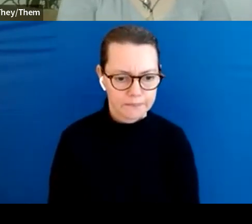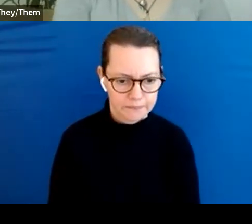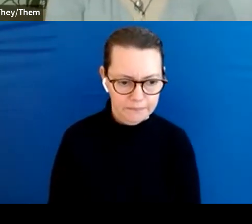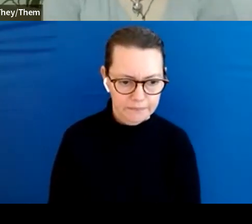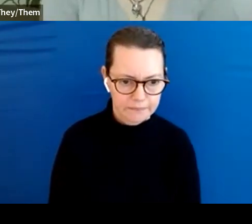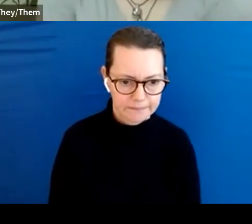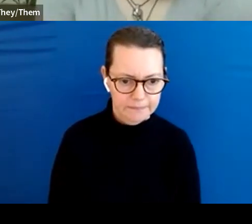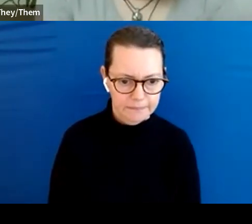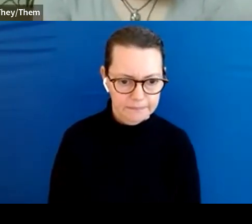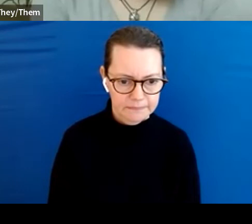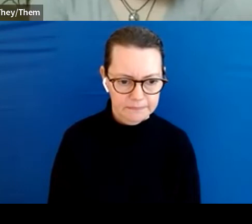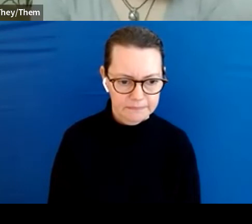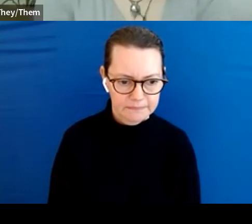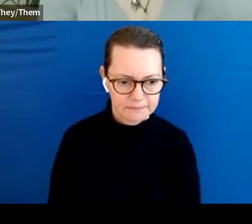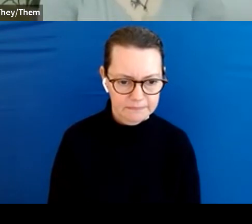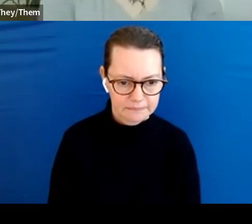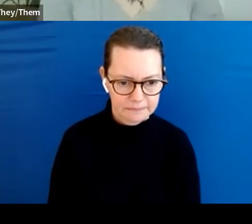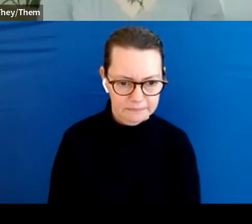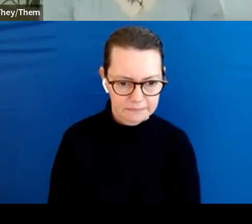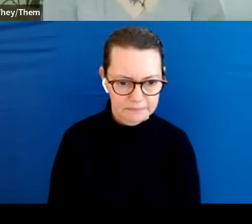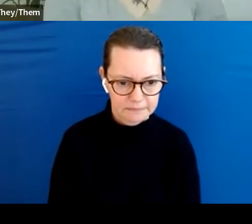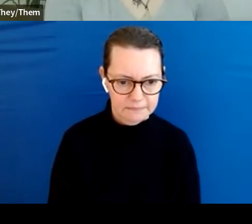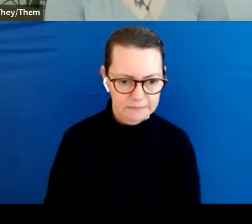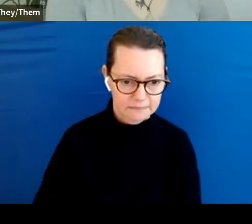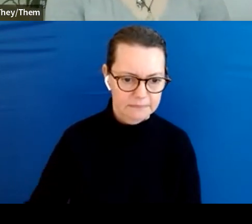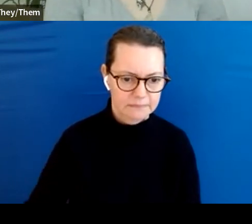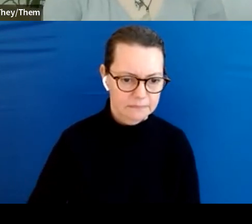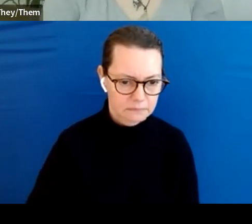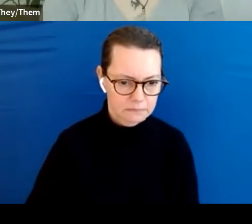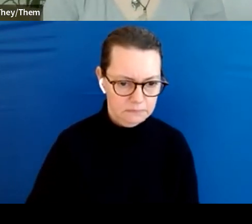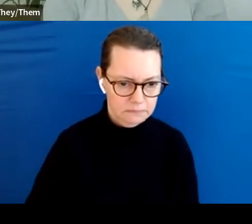please.